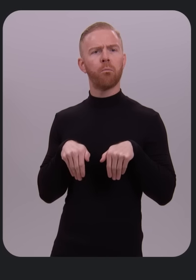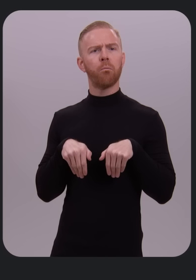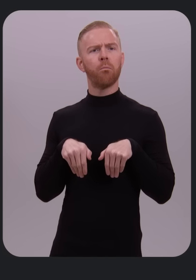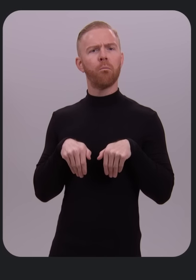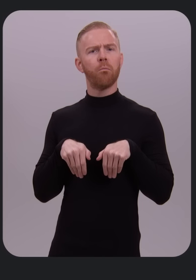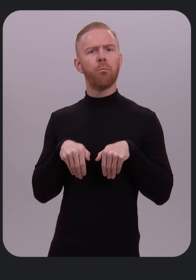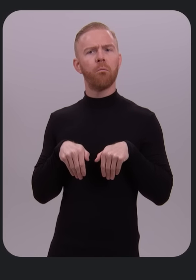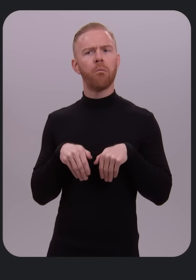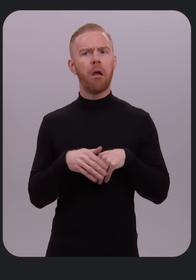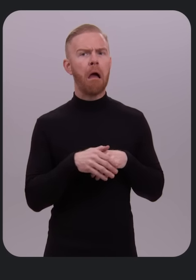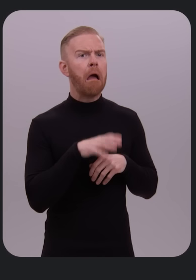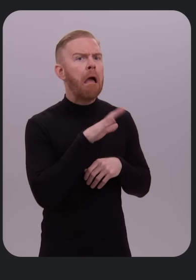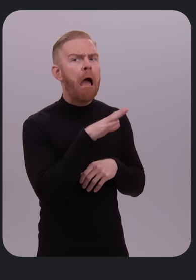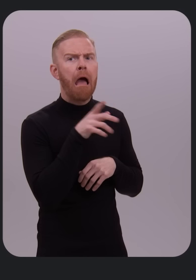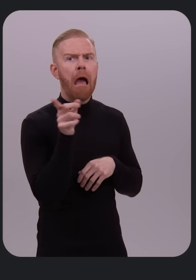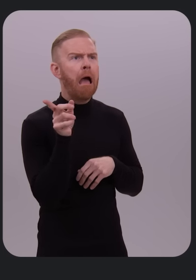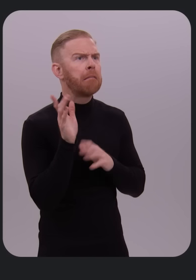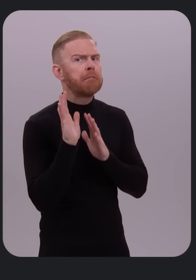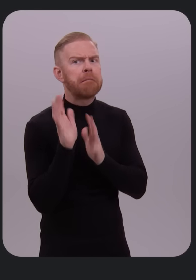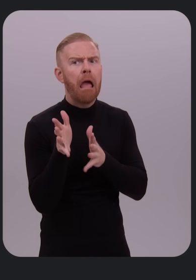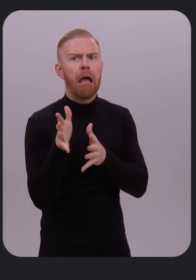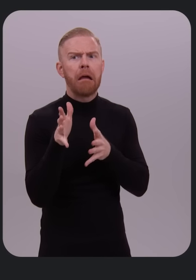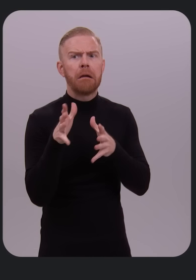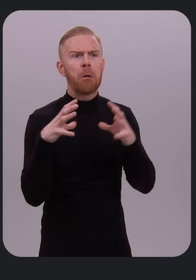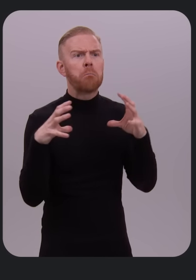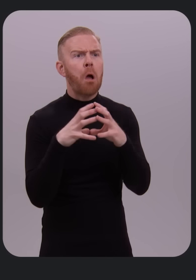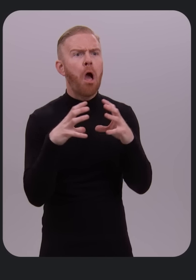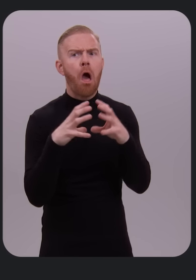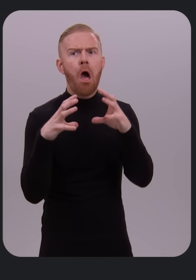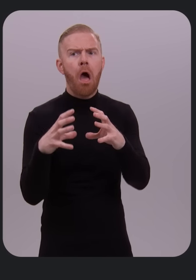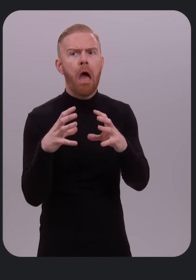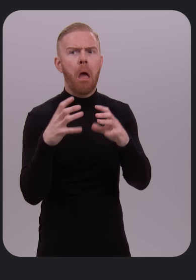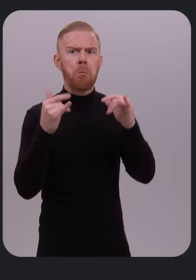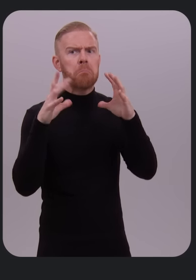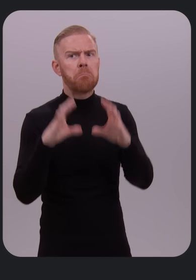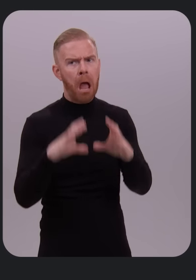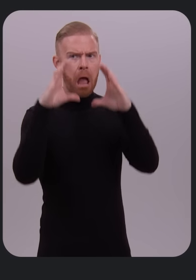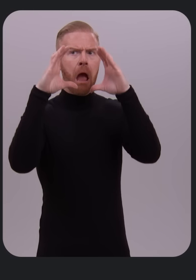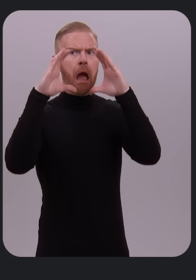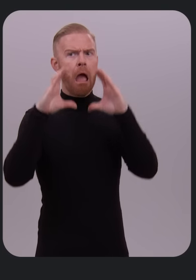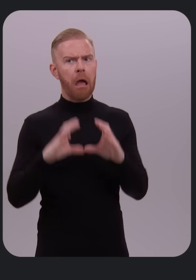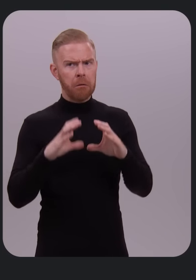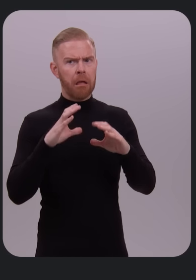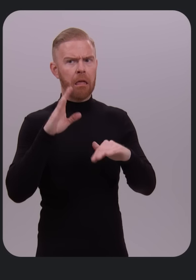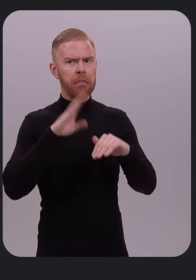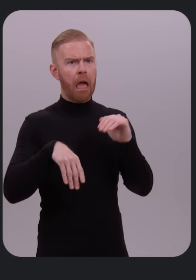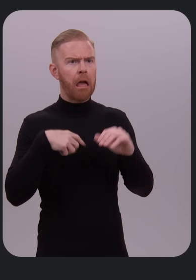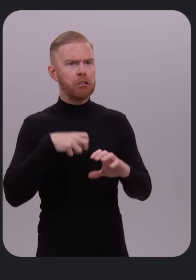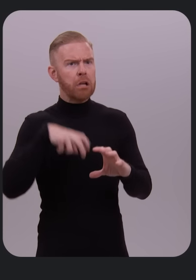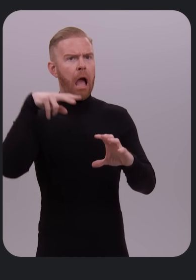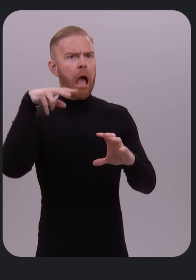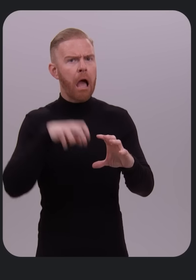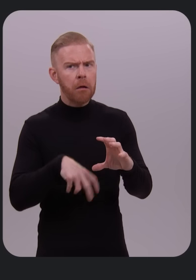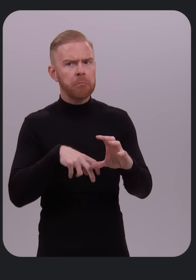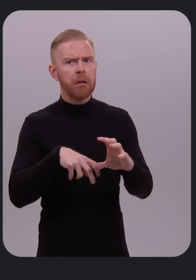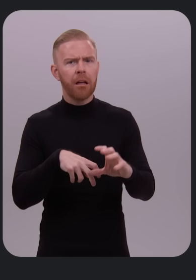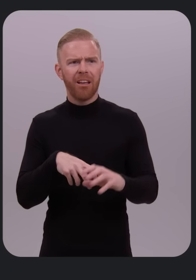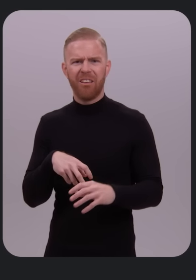They left behind a-- a ball today. It bounced higher than I can jump. Oh. What manner of magic is that?